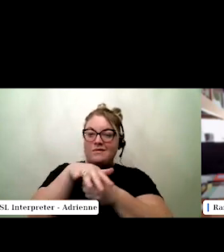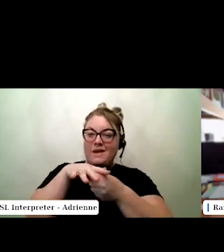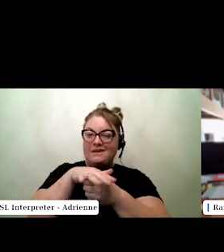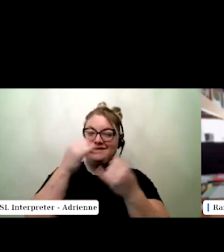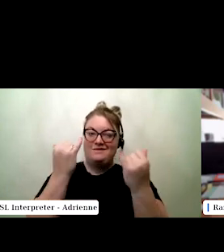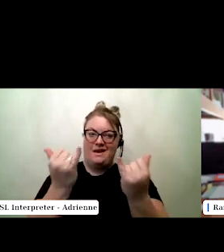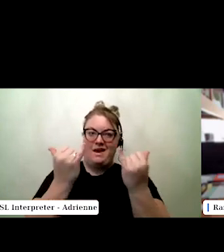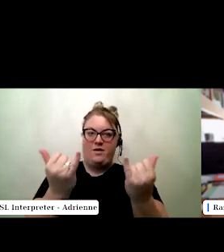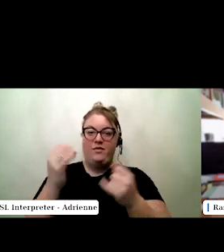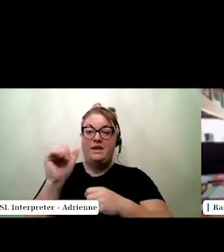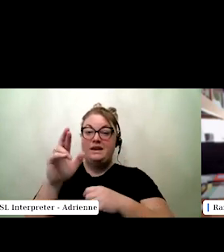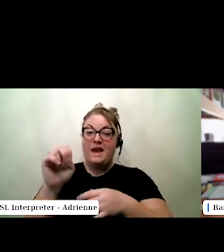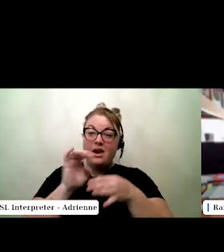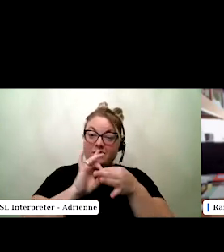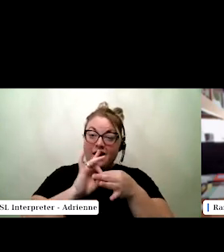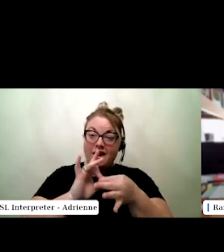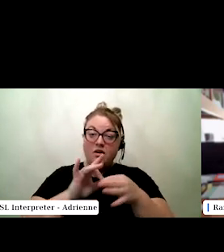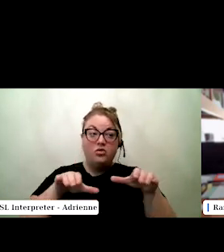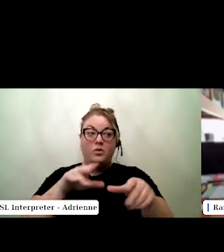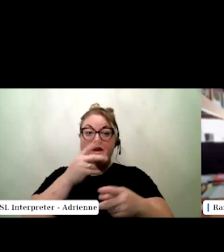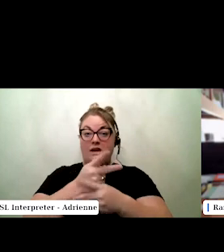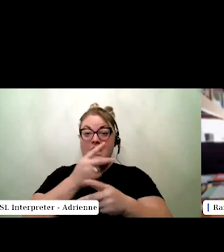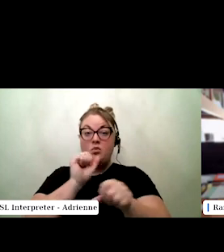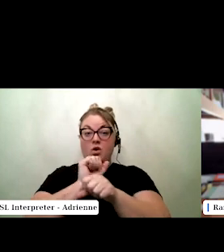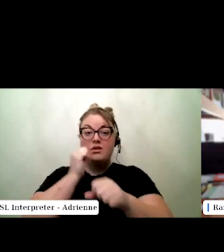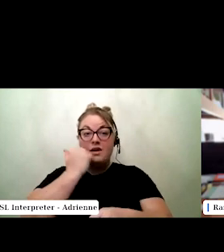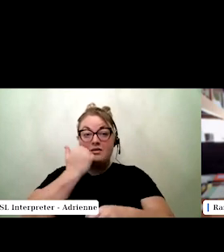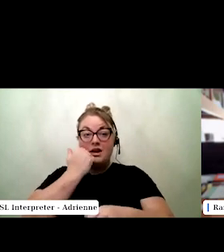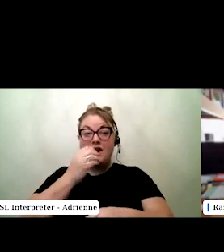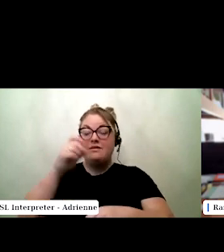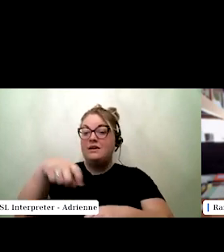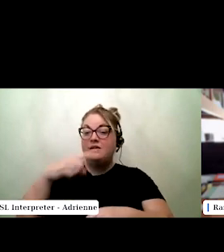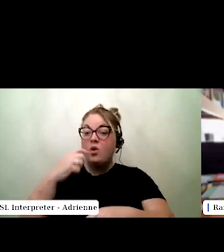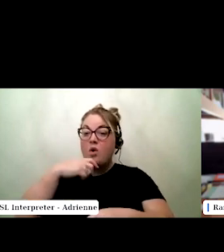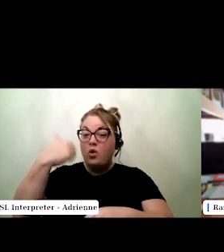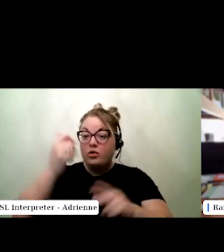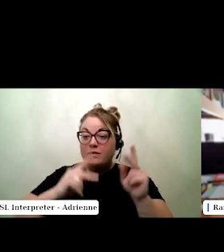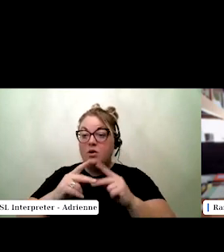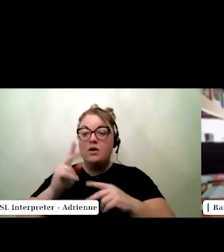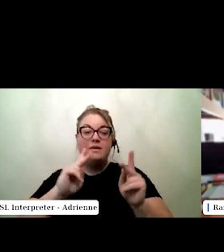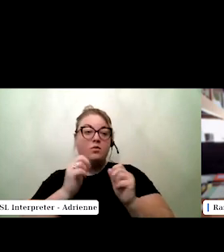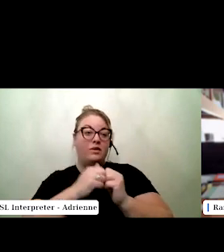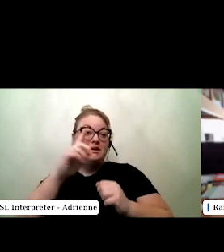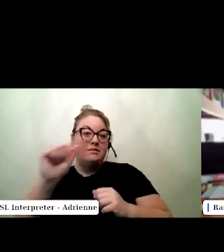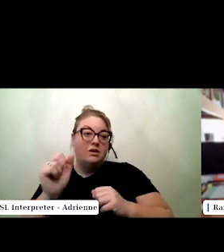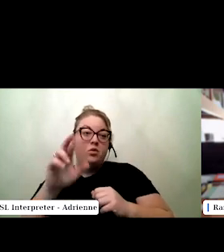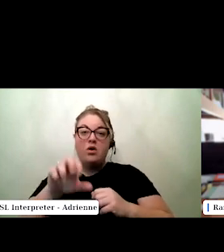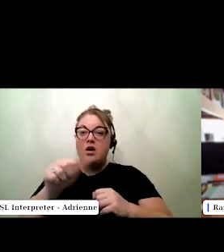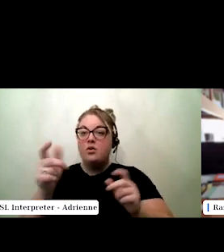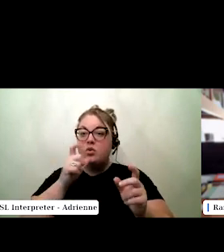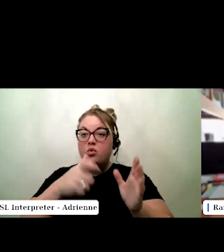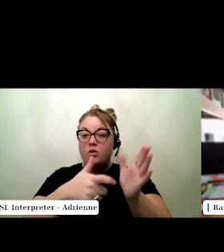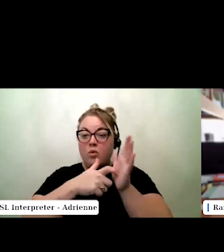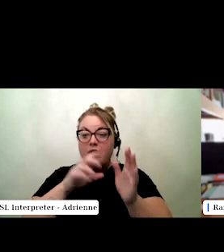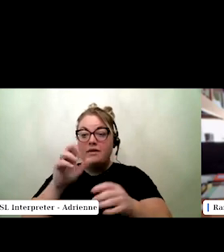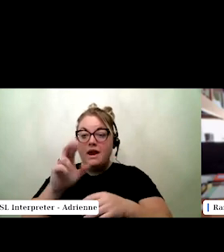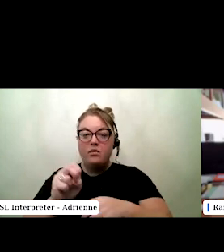The care ad is doing care work every day, and the needs of older people with disabilities, and others who require care don't get a day off.